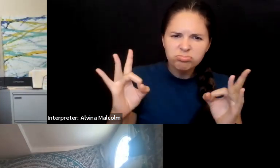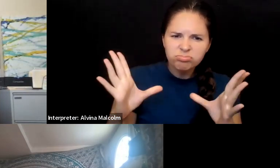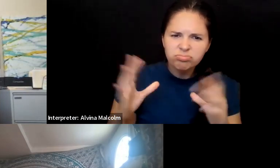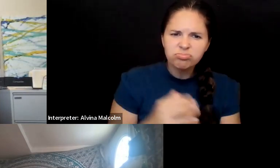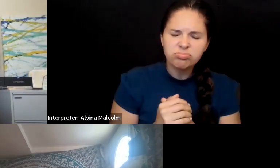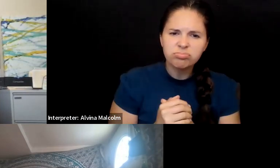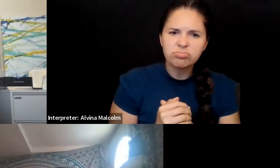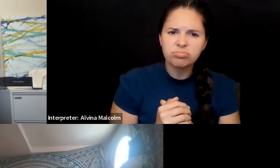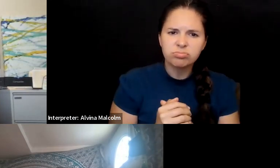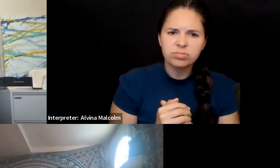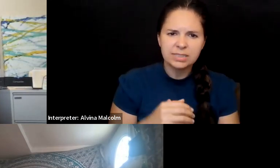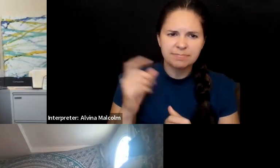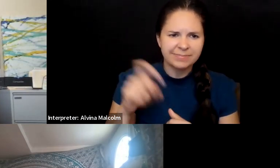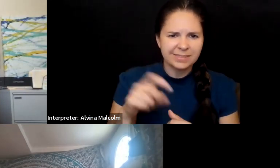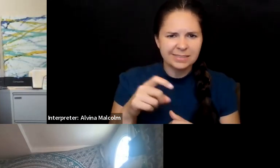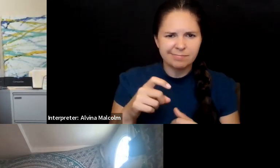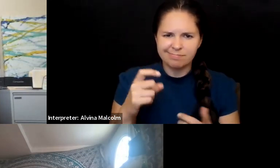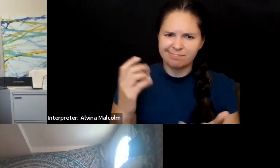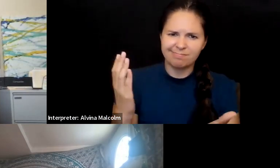remember, during the summer, that the